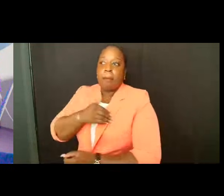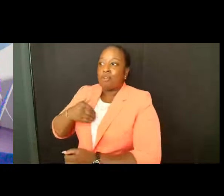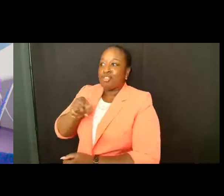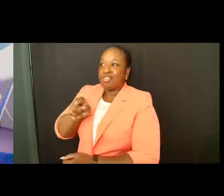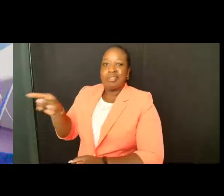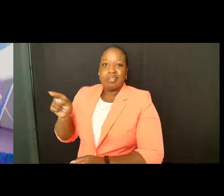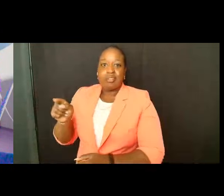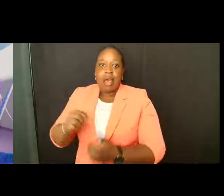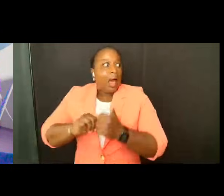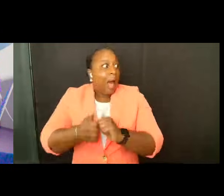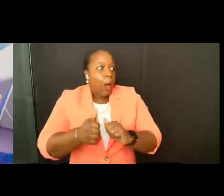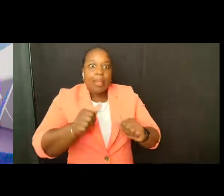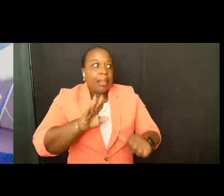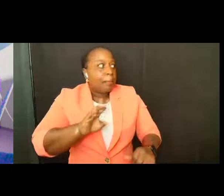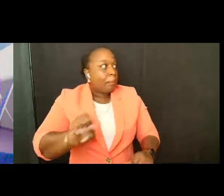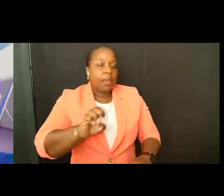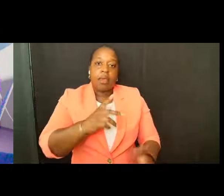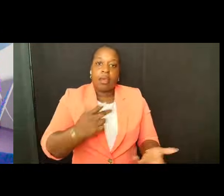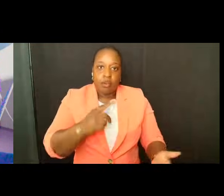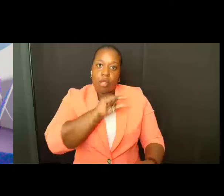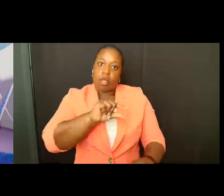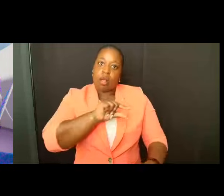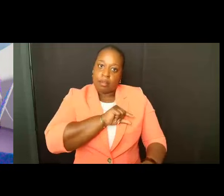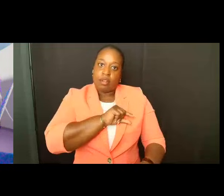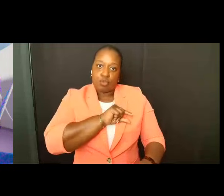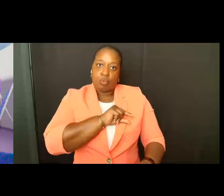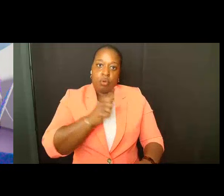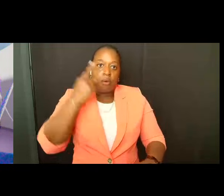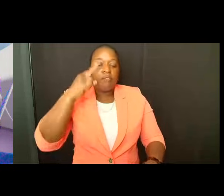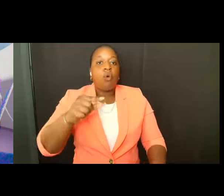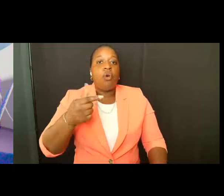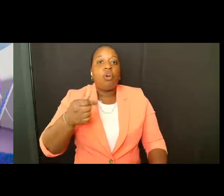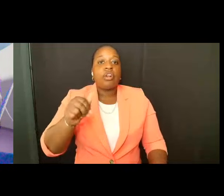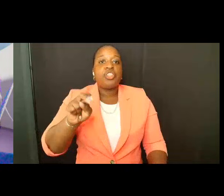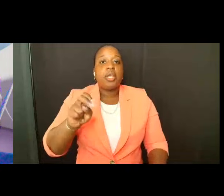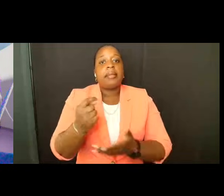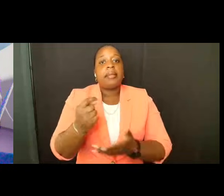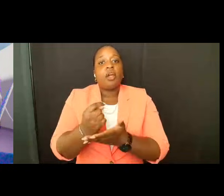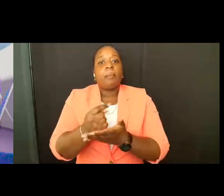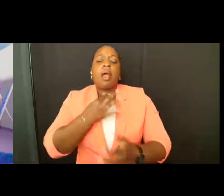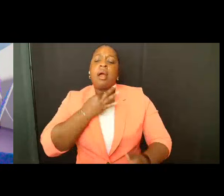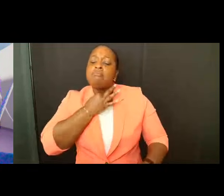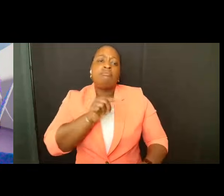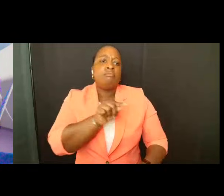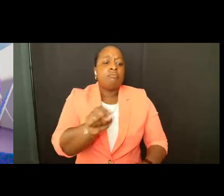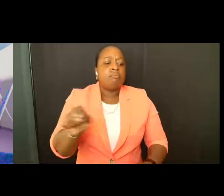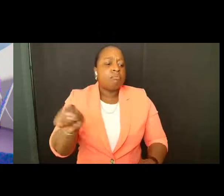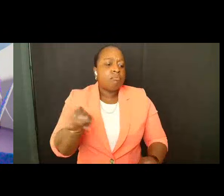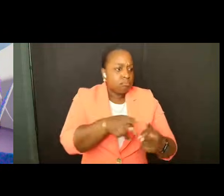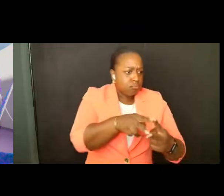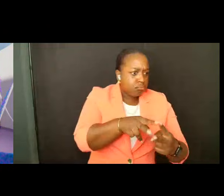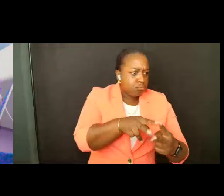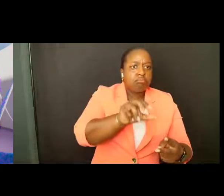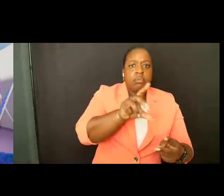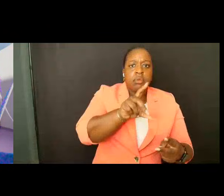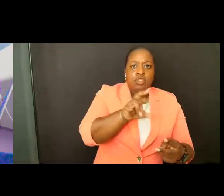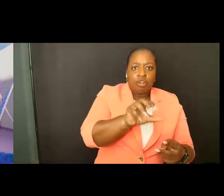for the gene therapy. And so, I'm wondering if any -- either Dr. Smith or Dr. Krishnamurti or anyone,